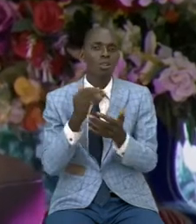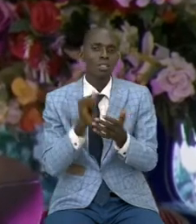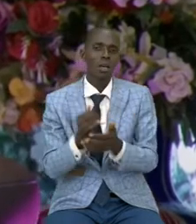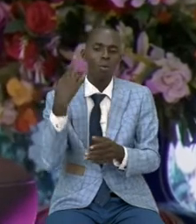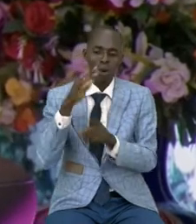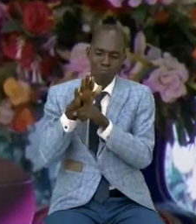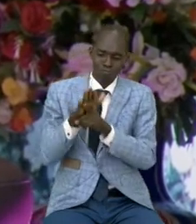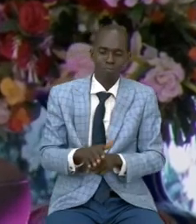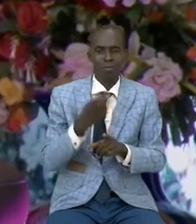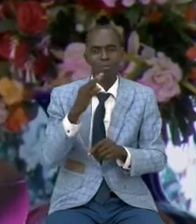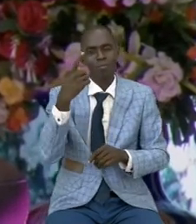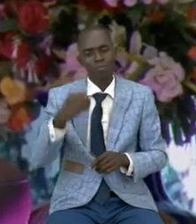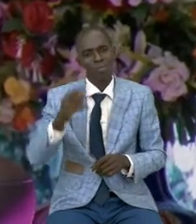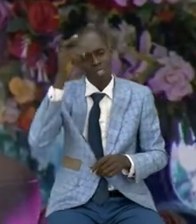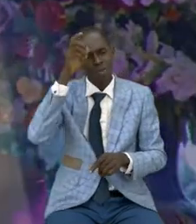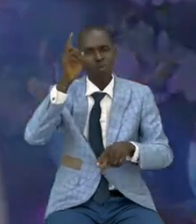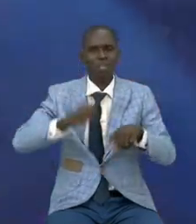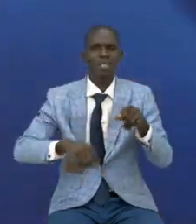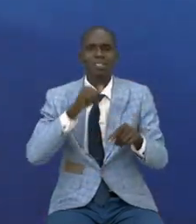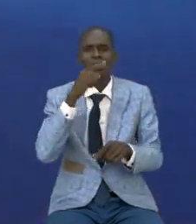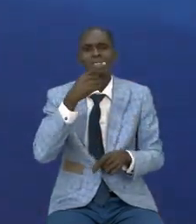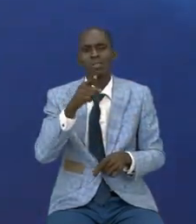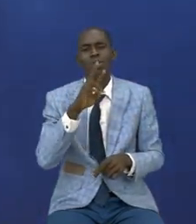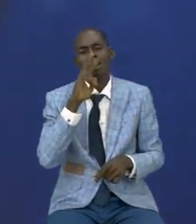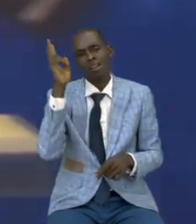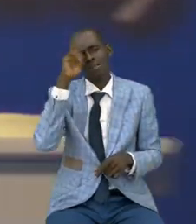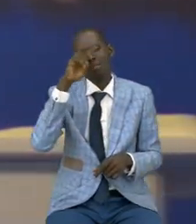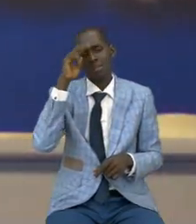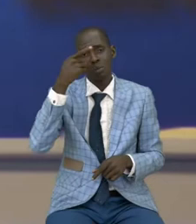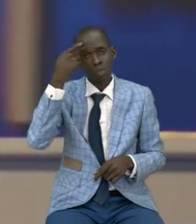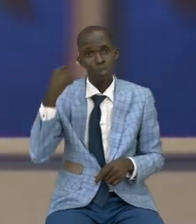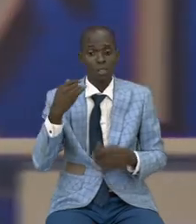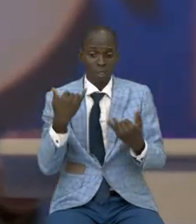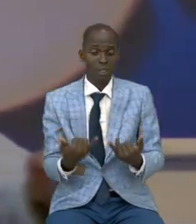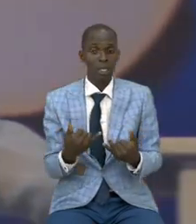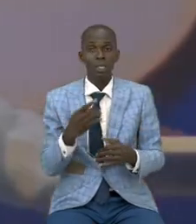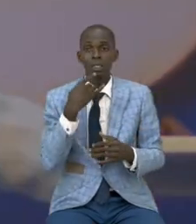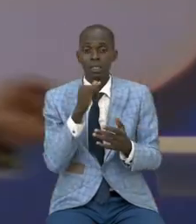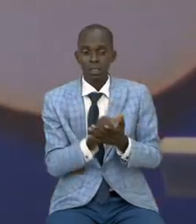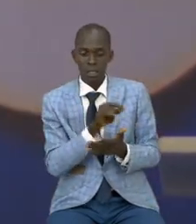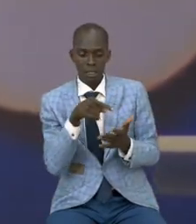devil you cannot claim ignorance because you know he has said now this son shall follow them